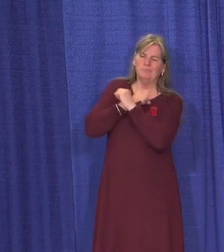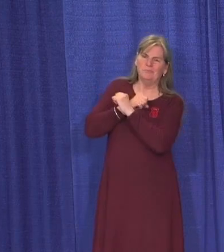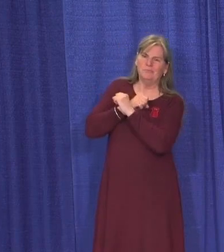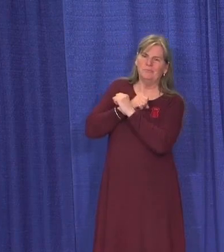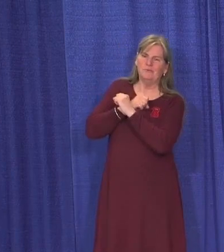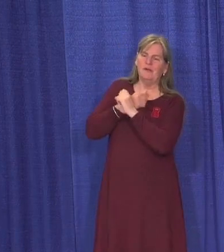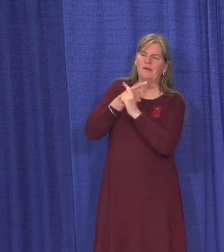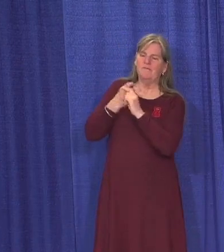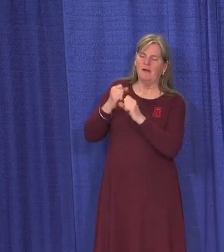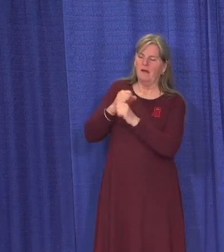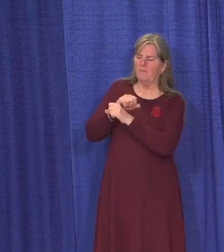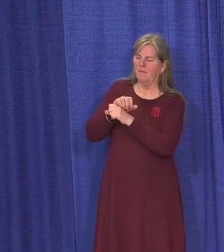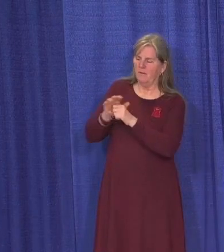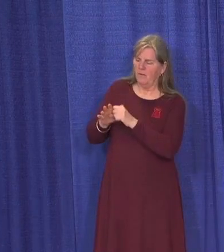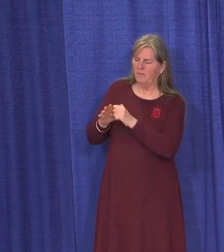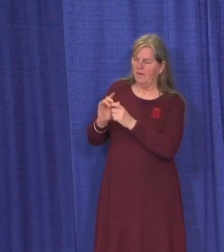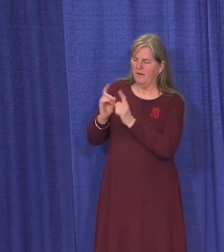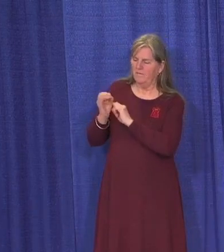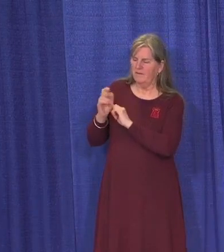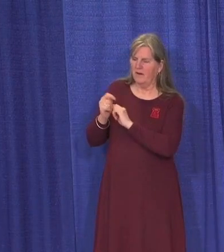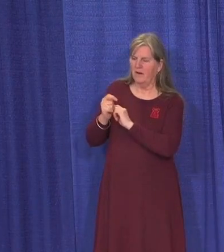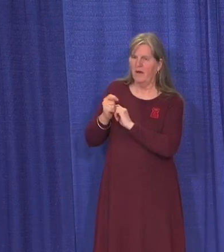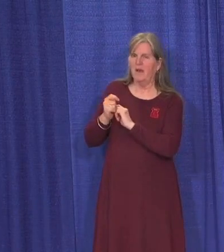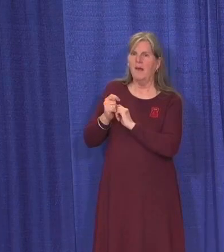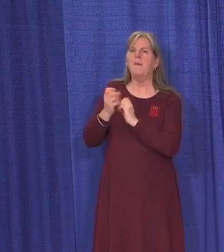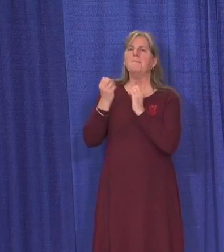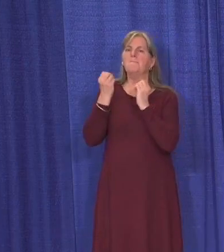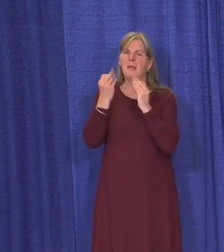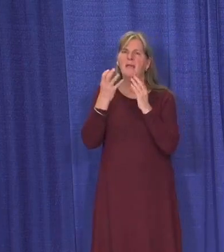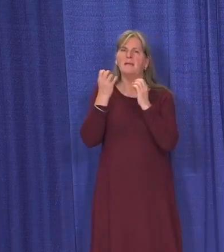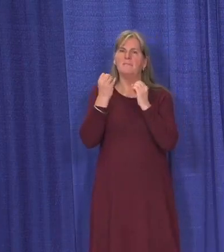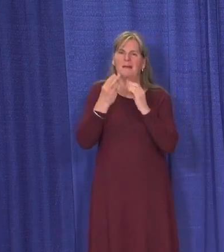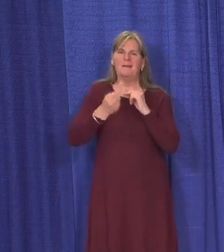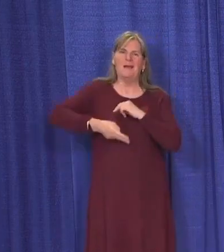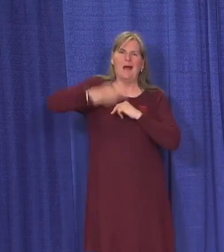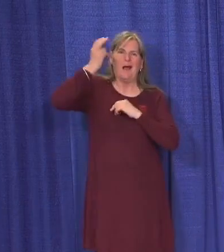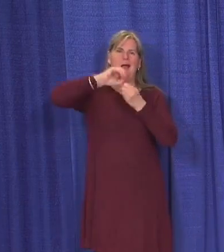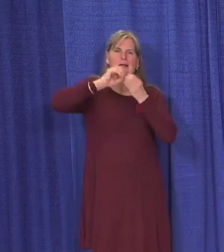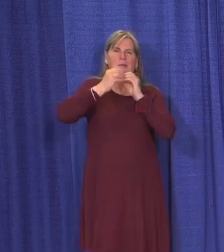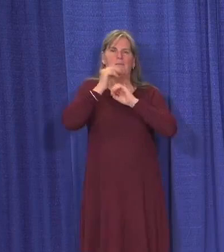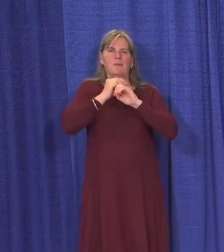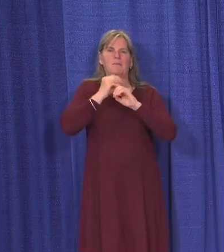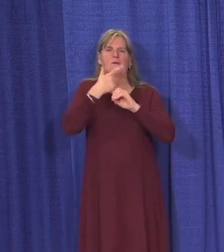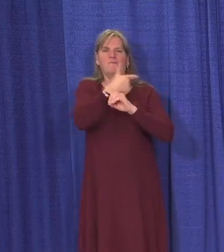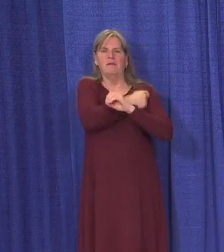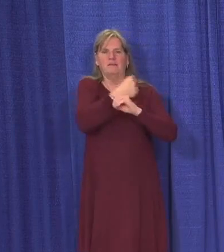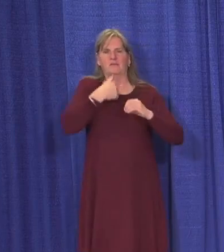differences maybe less significant than what you measure in terms of antibodies.